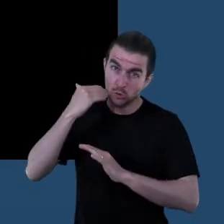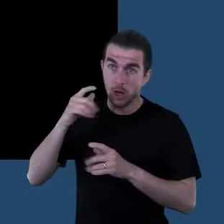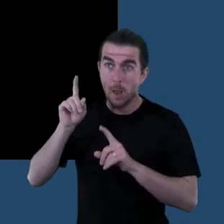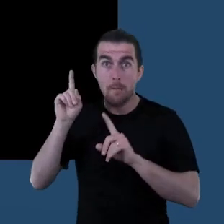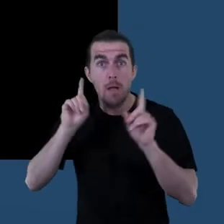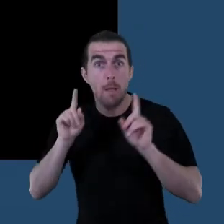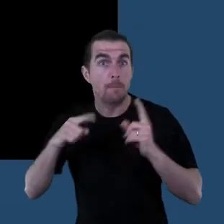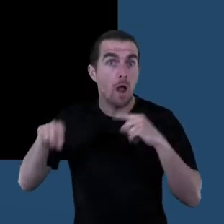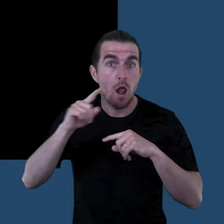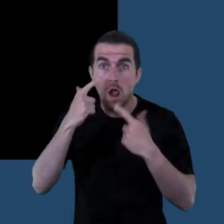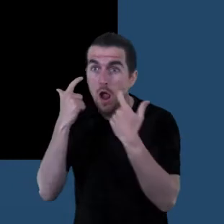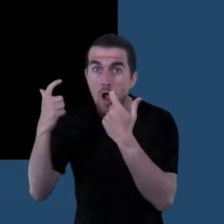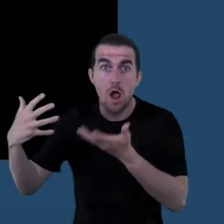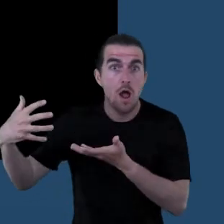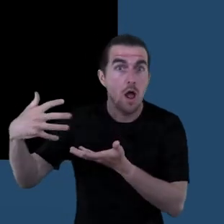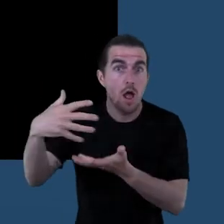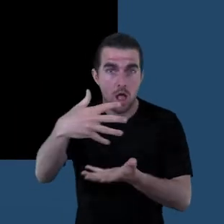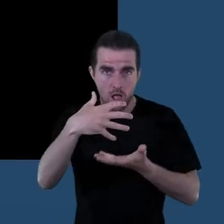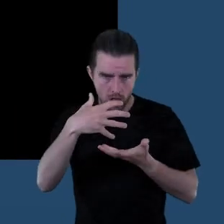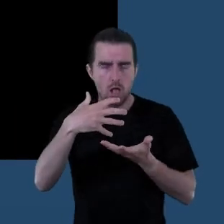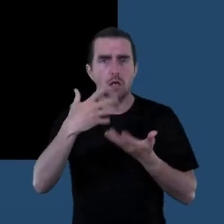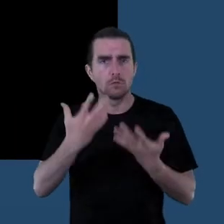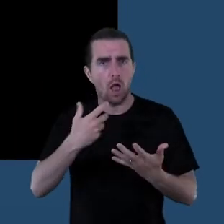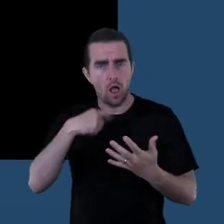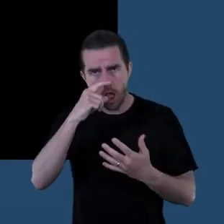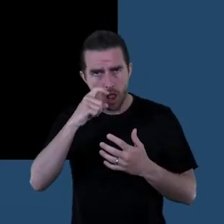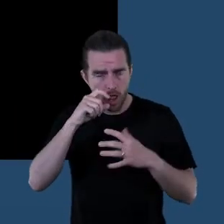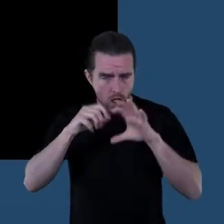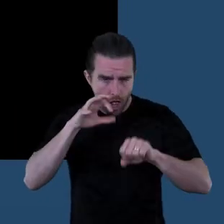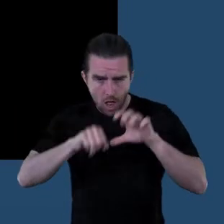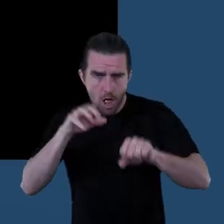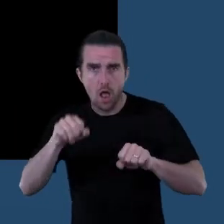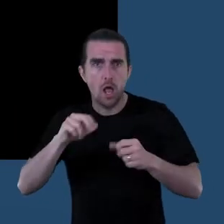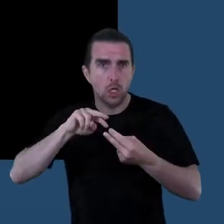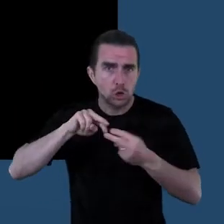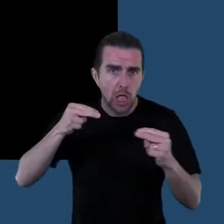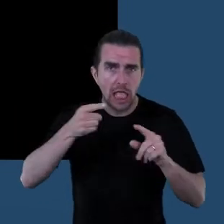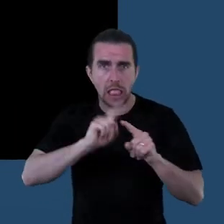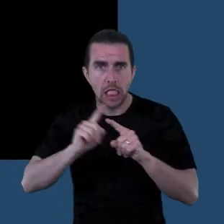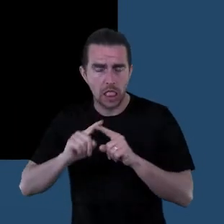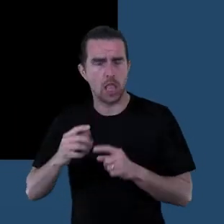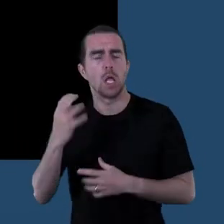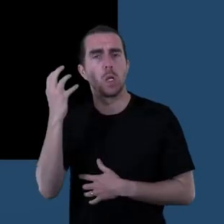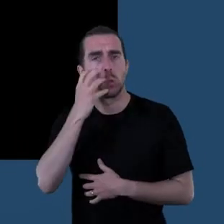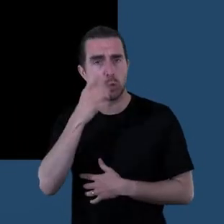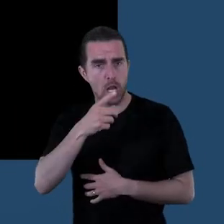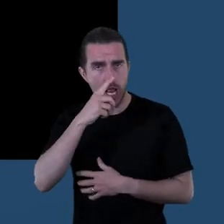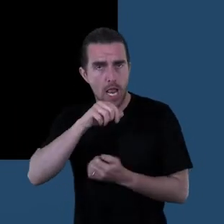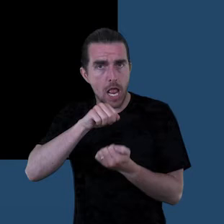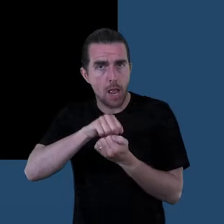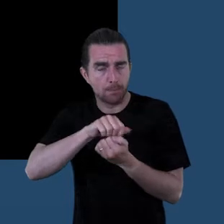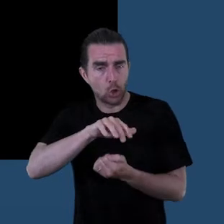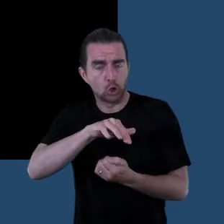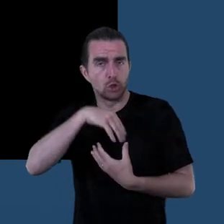that information about the genetics of these organisms is stored and it allows us to look and see